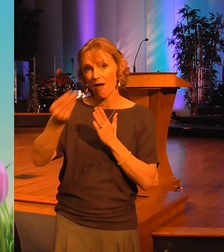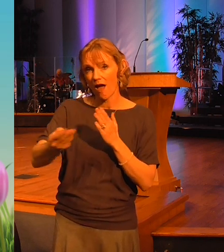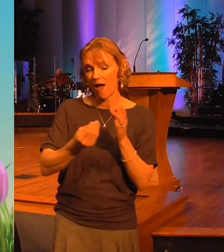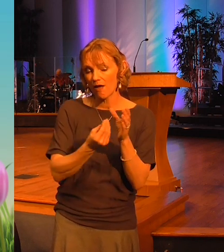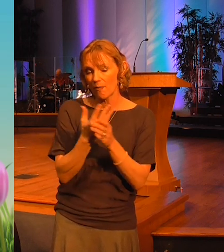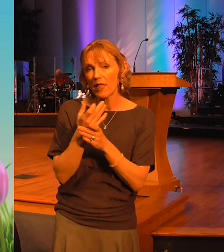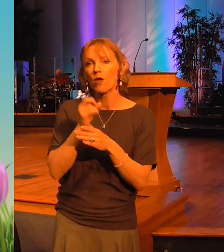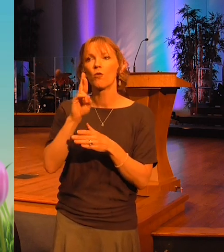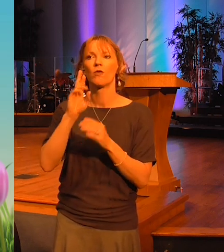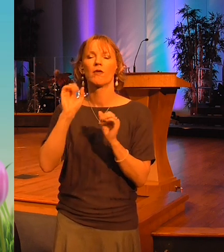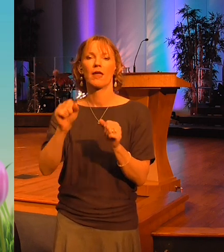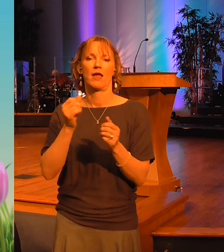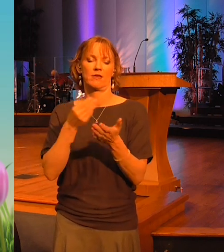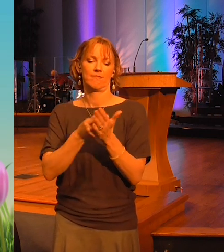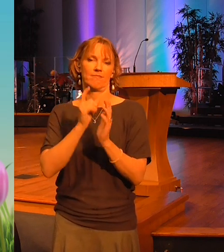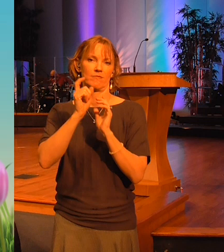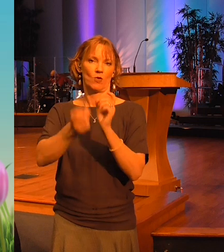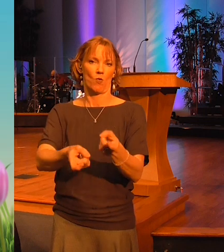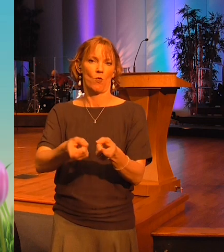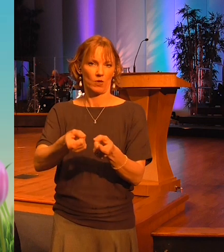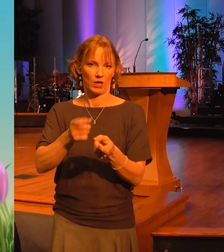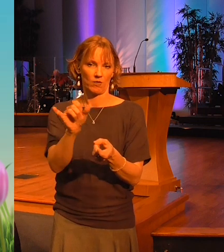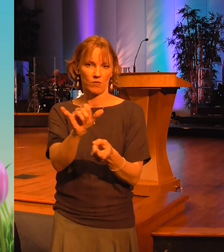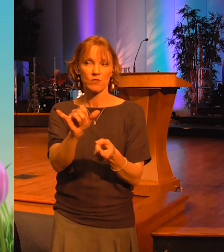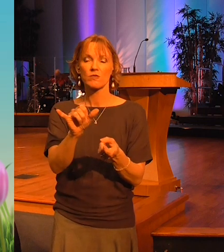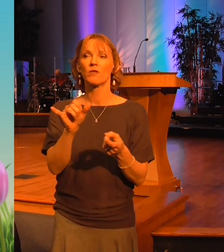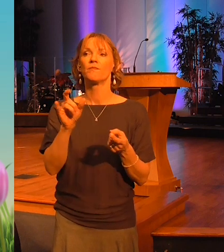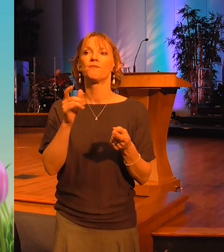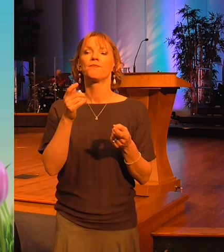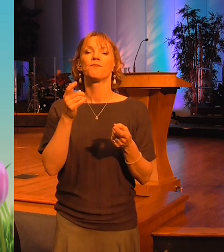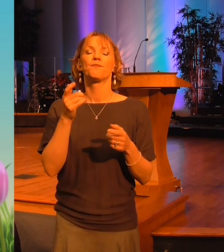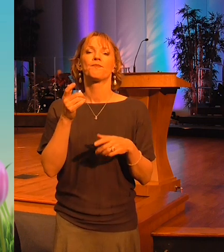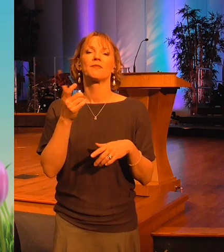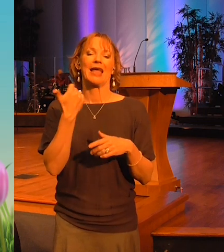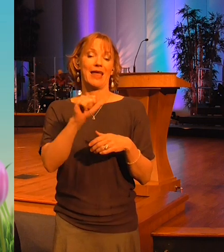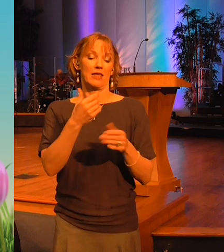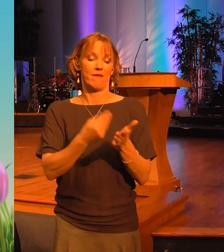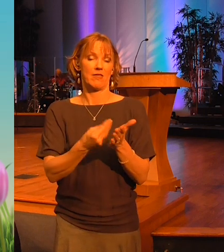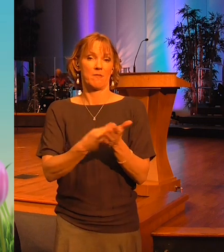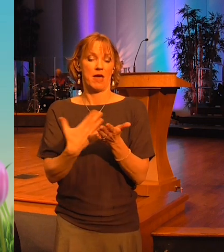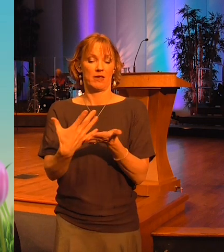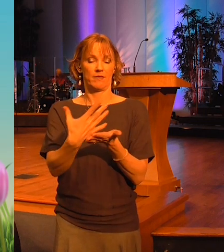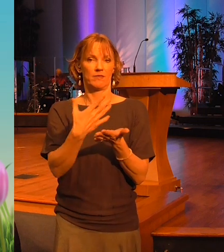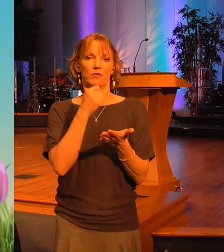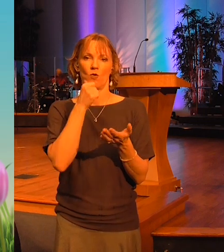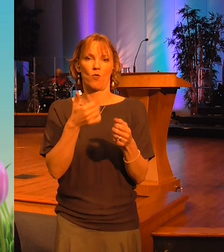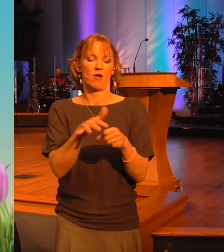make a donation also that's fine any of the monies that don't cover the cost of the plants go to our